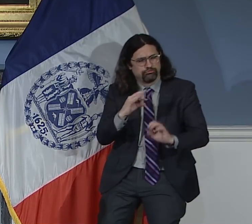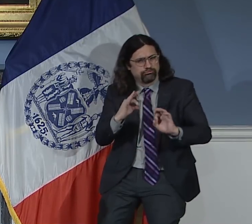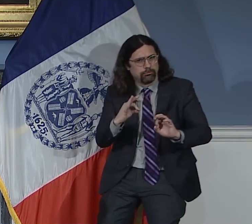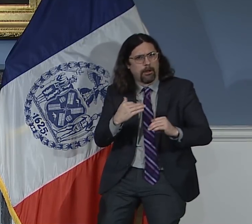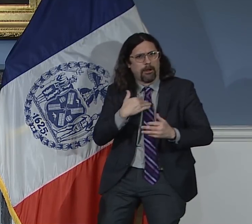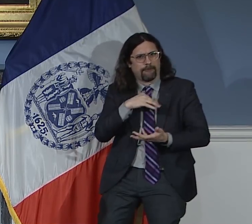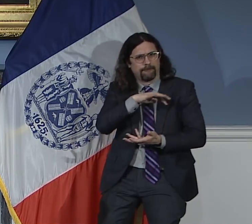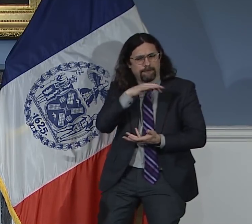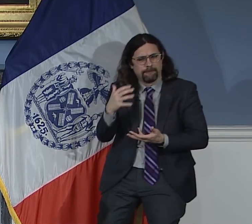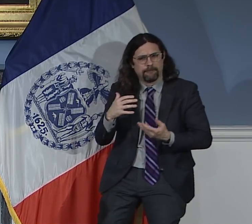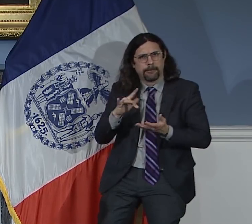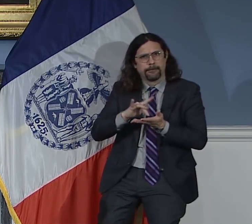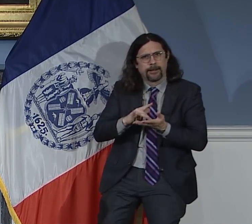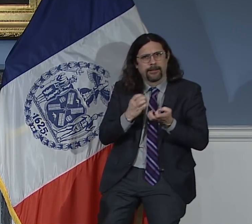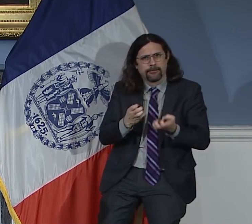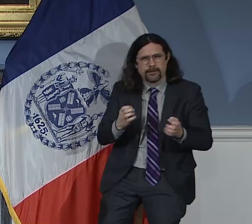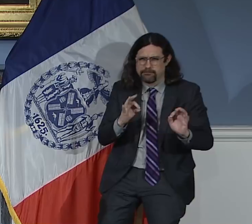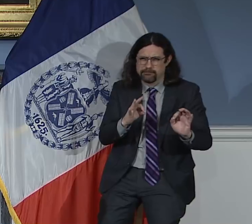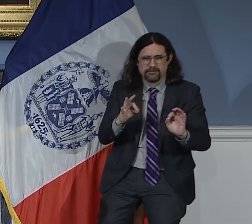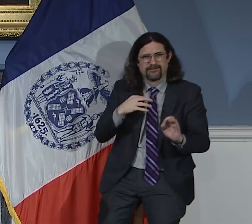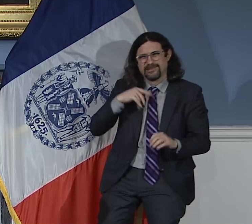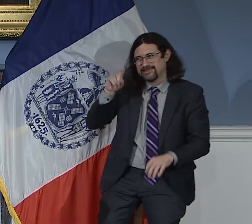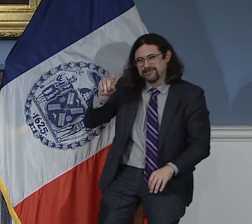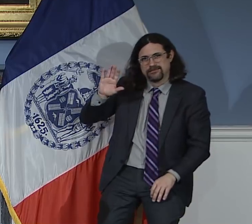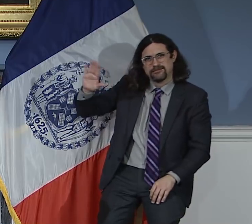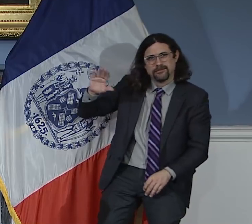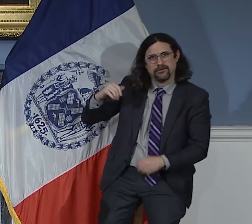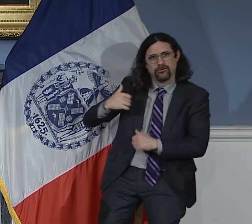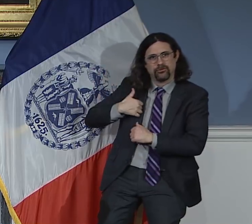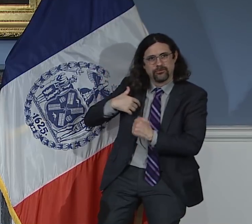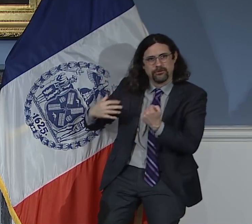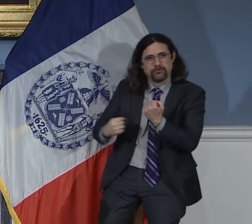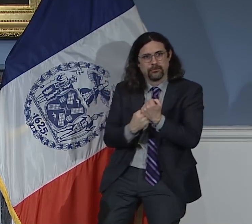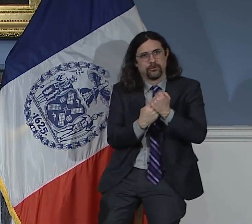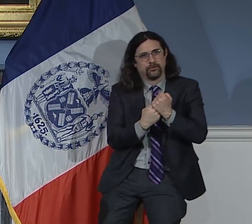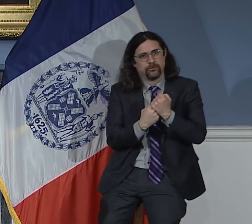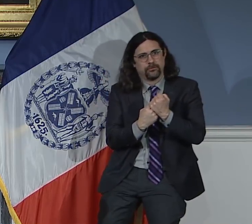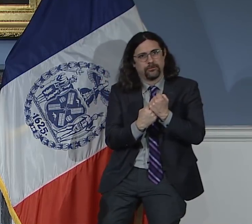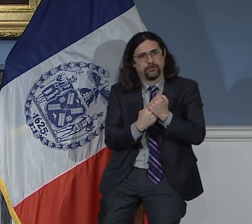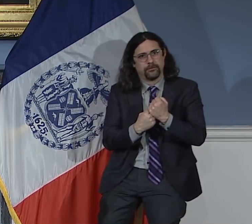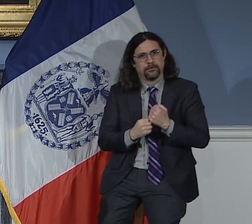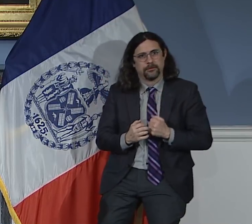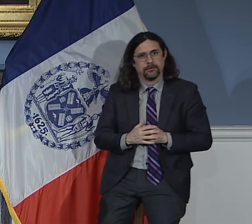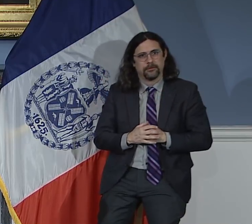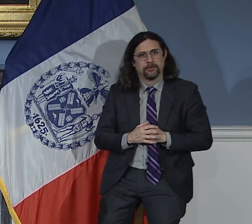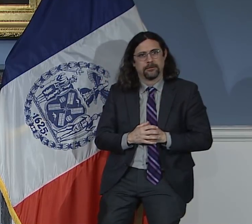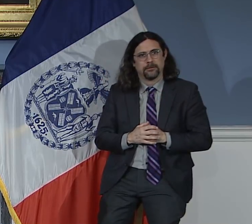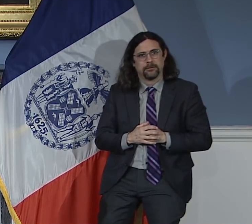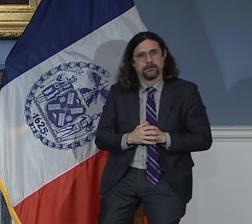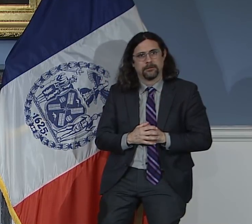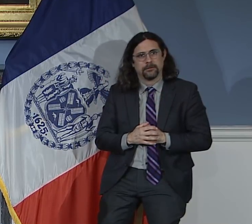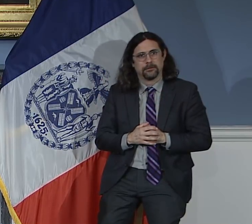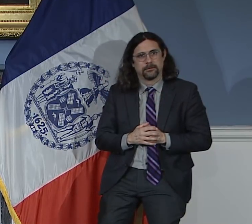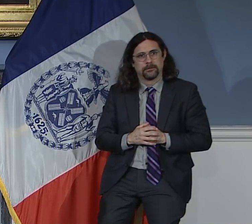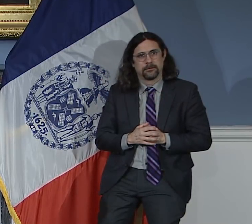THAT, AND THAT IS THE UNITED STATES MILITARY. WHEN WILL REPSINTDE TRUMP GIVE THE ORDER? THAT ISMY QUESTION, WHEN